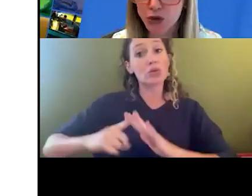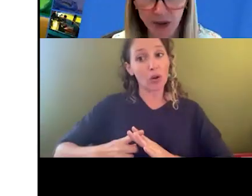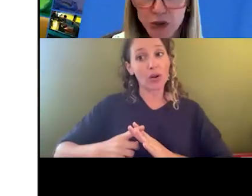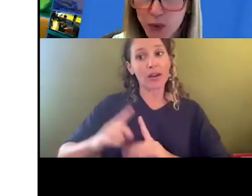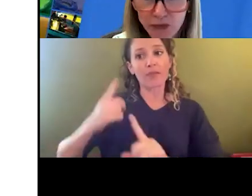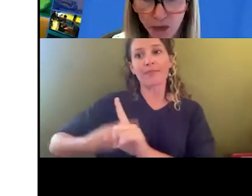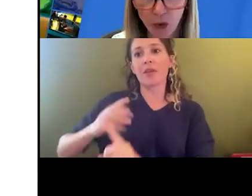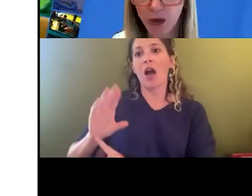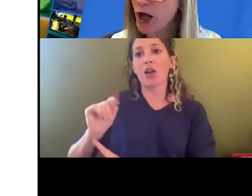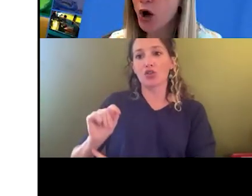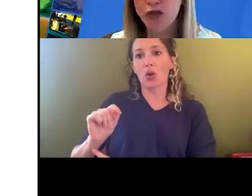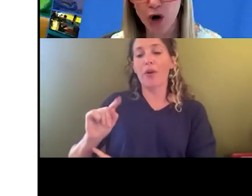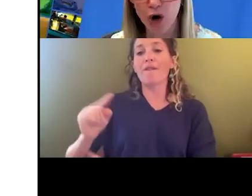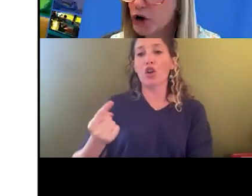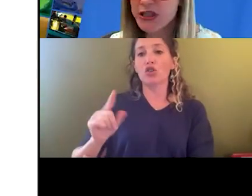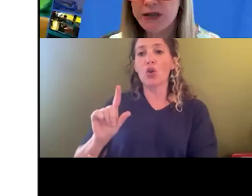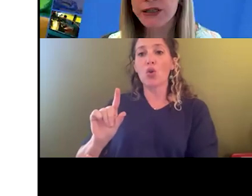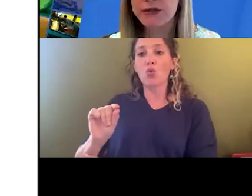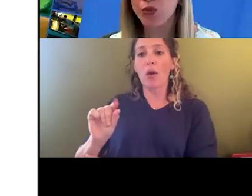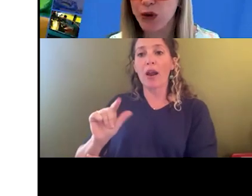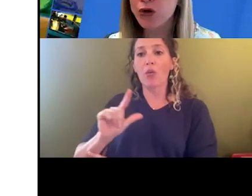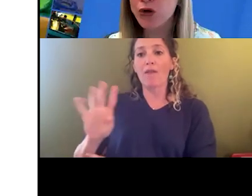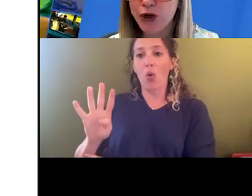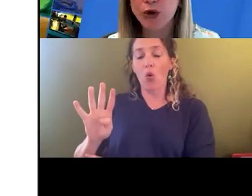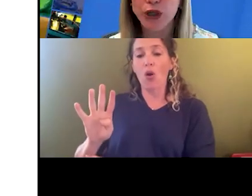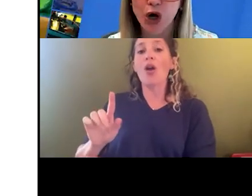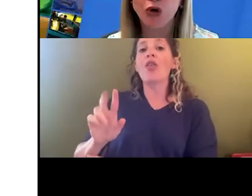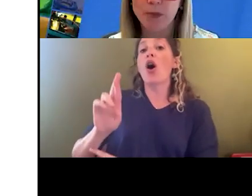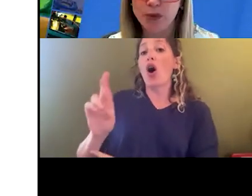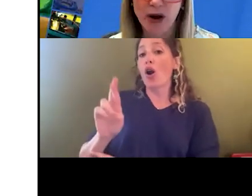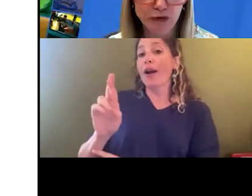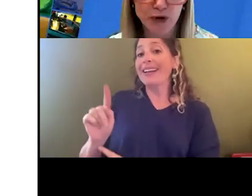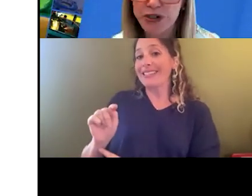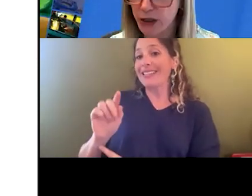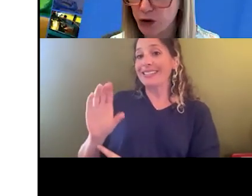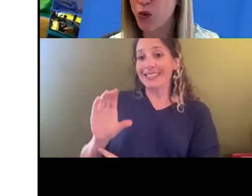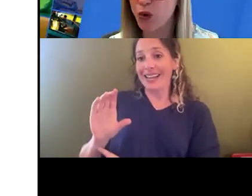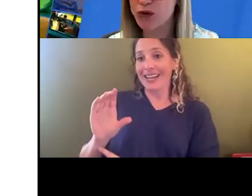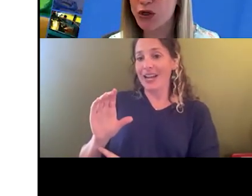2024, the RTCs will no longer be referenced in awards.